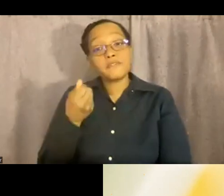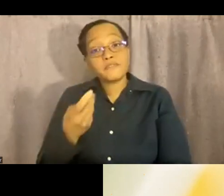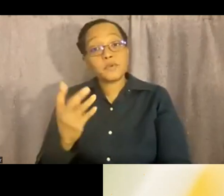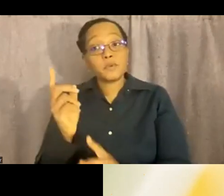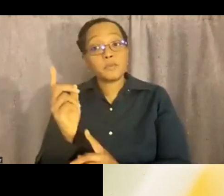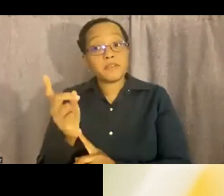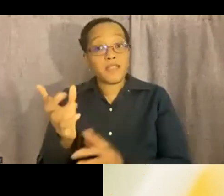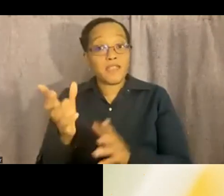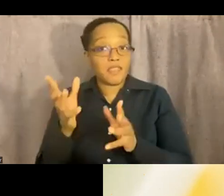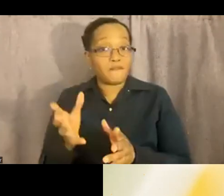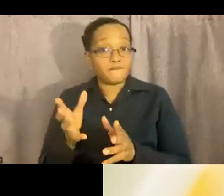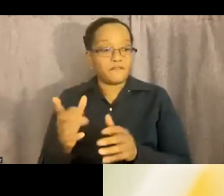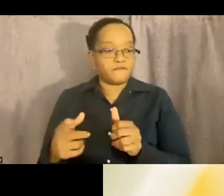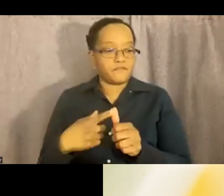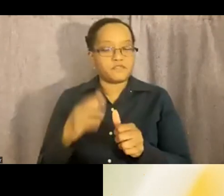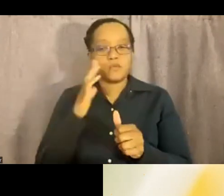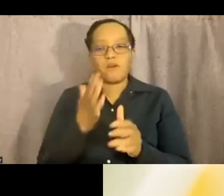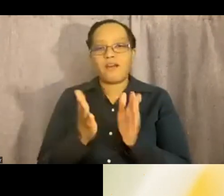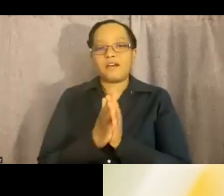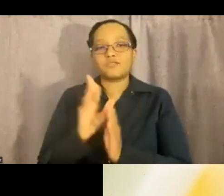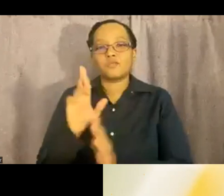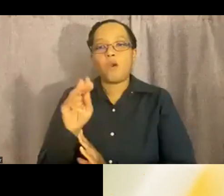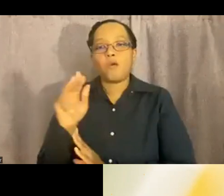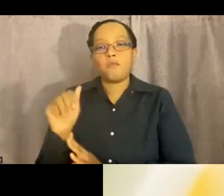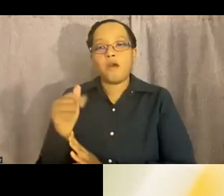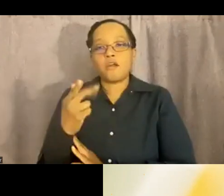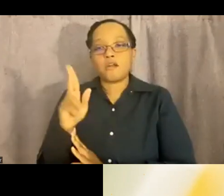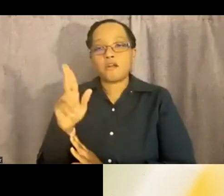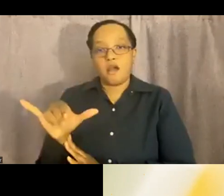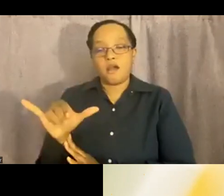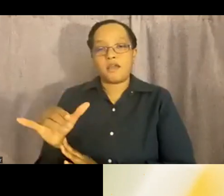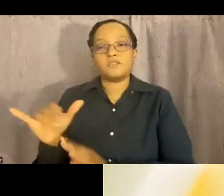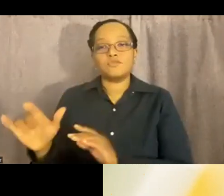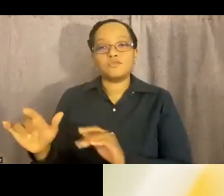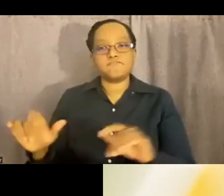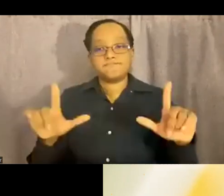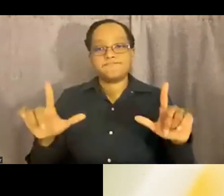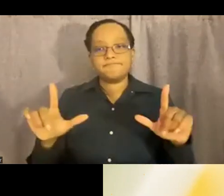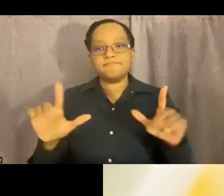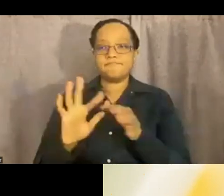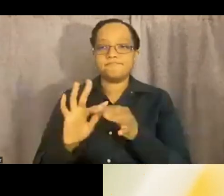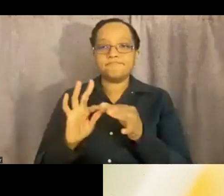First, I will invite Roma Guy to come up and share some thoughts and although we have heard